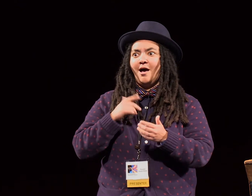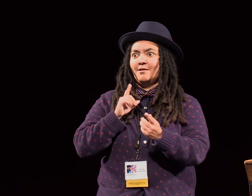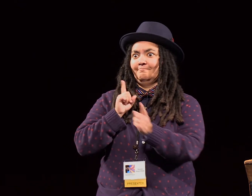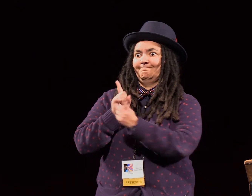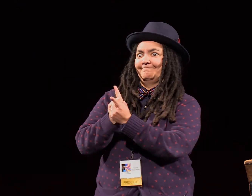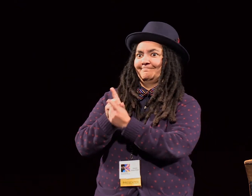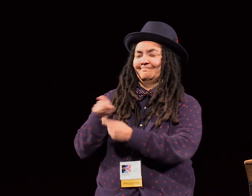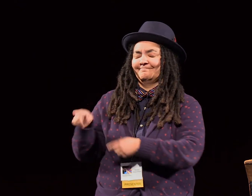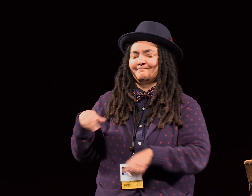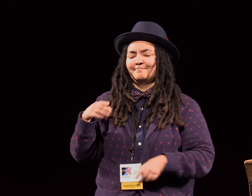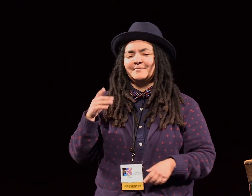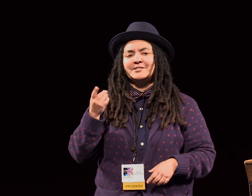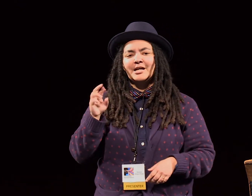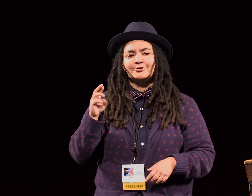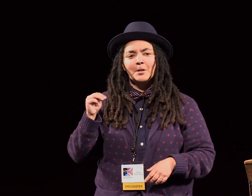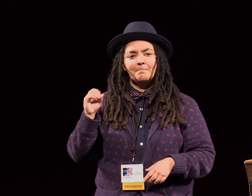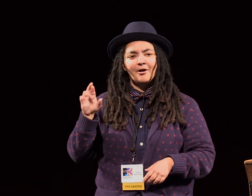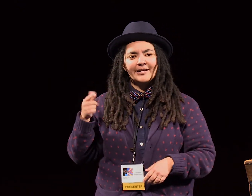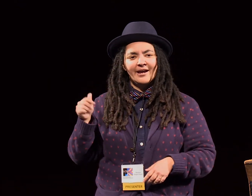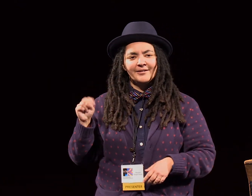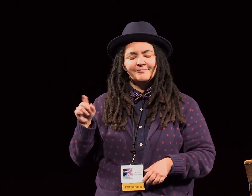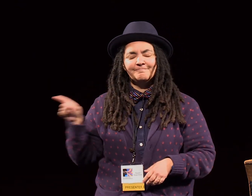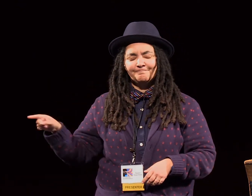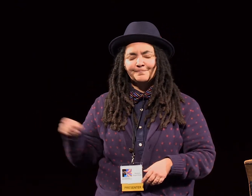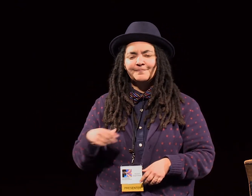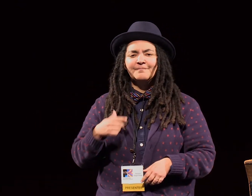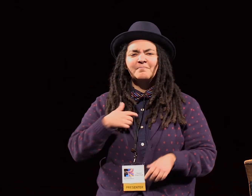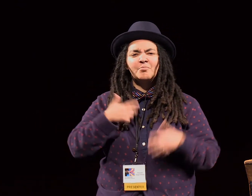This was my work prior to meeting Dr. Morgan.